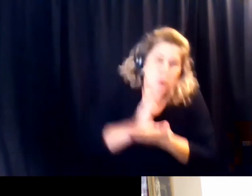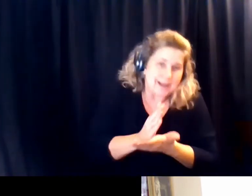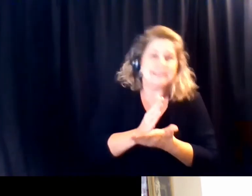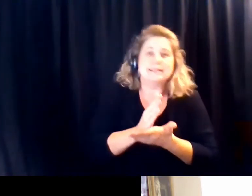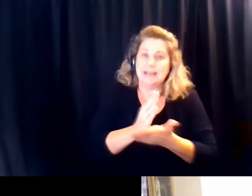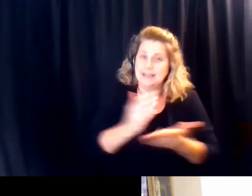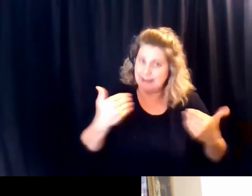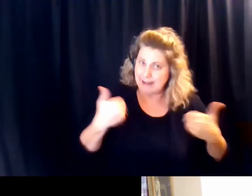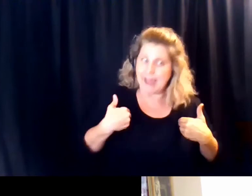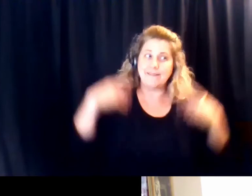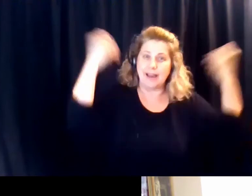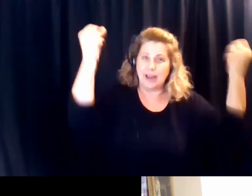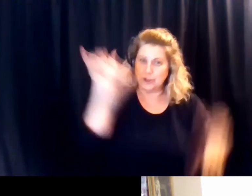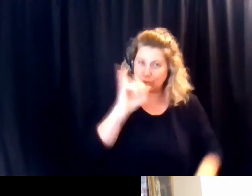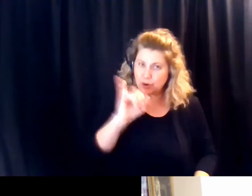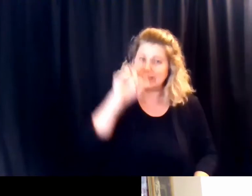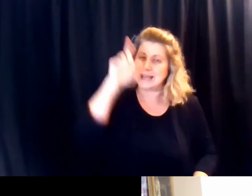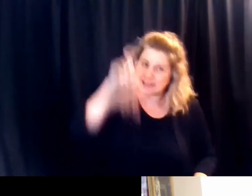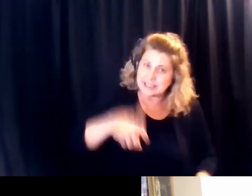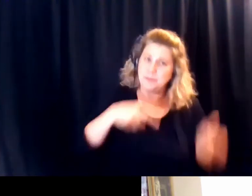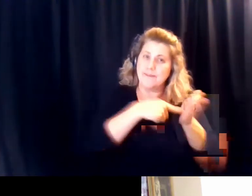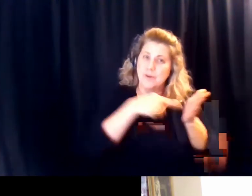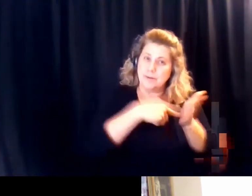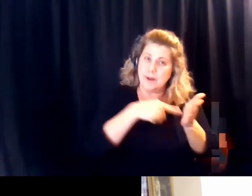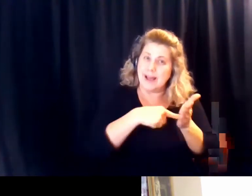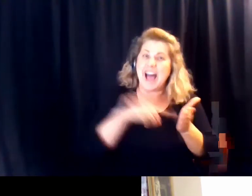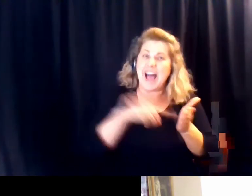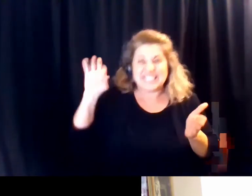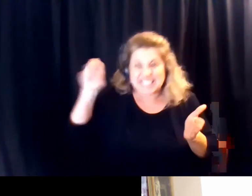Heather Dibblee: is horrible. When I hear that people do not want to talk about the loss of lives.